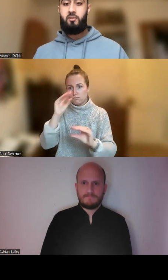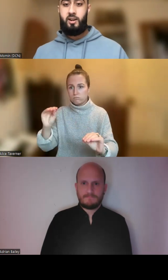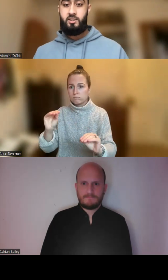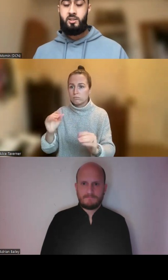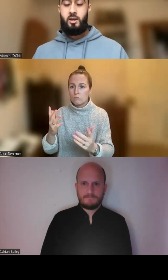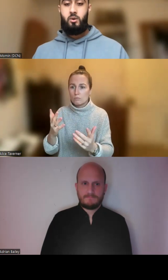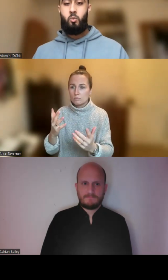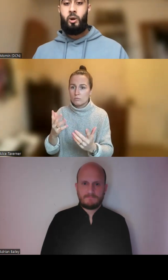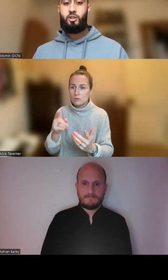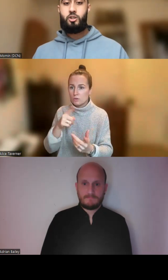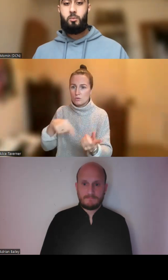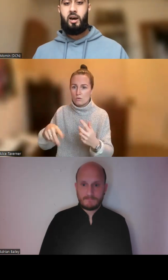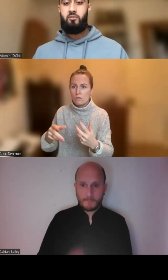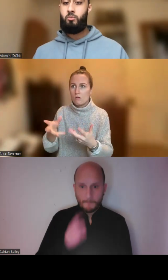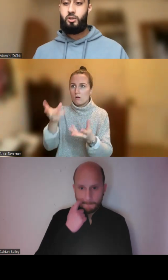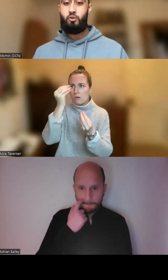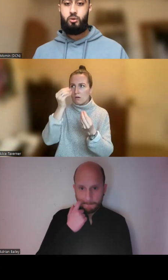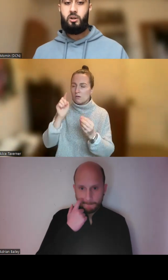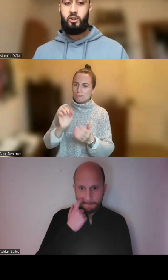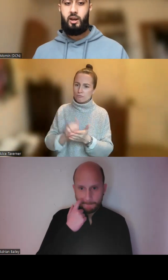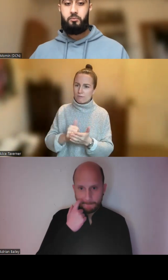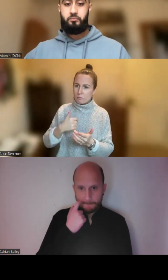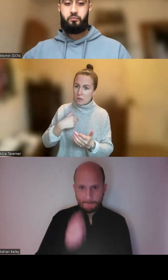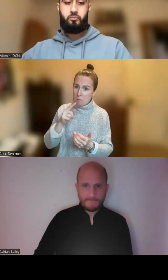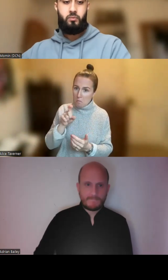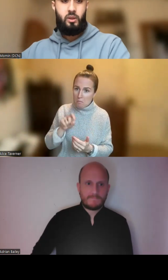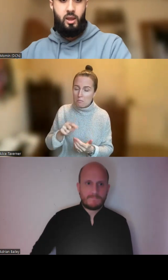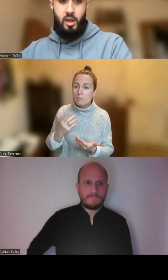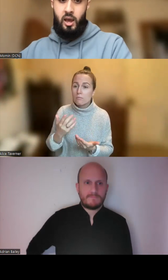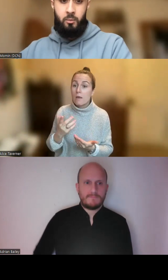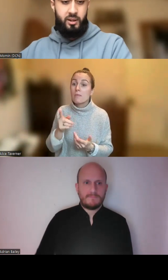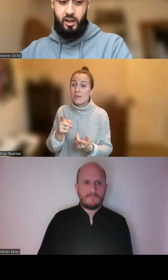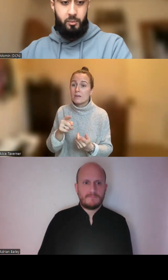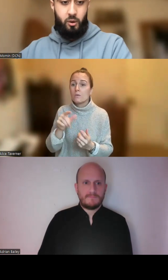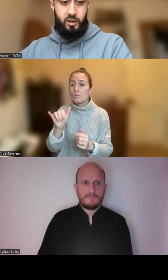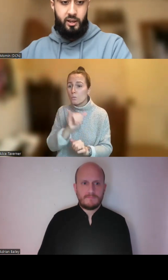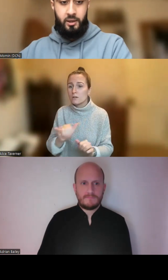and if it is, which platforms you should be looking at. It can be complicated.